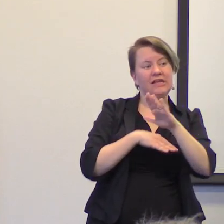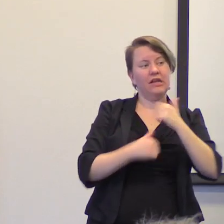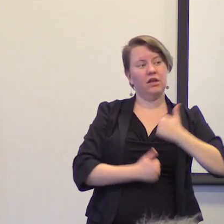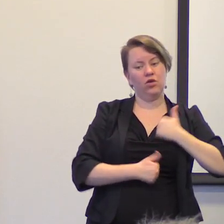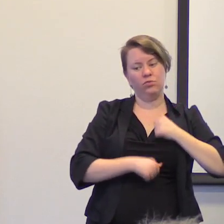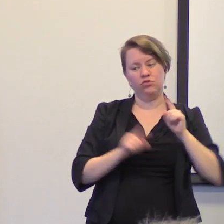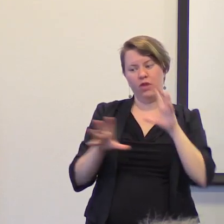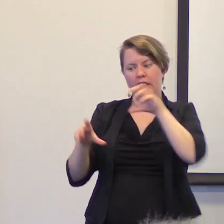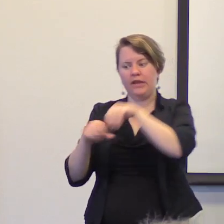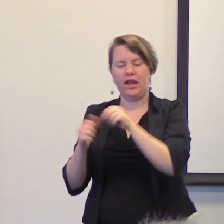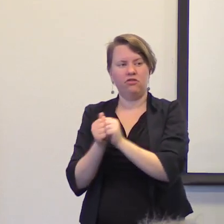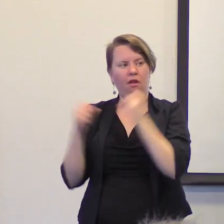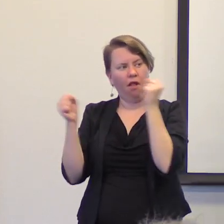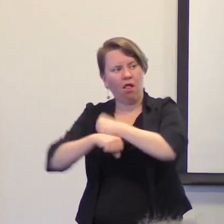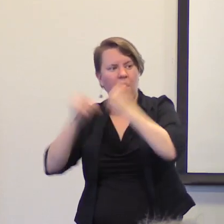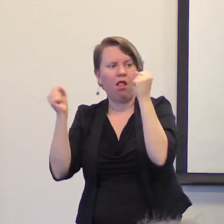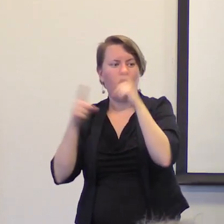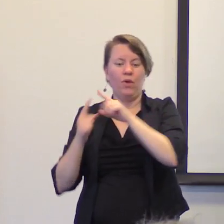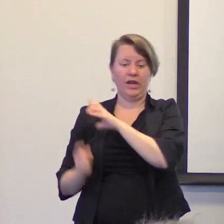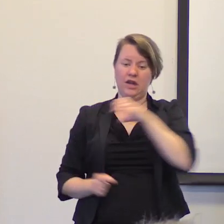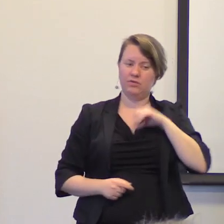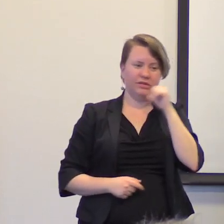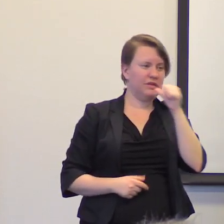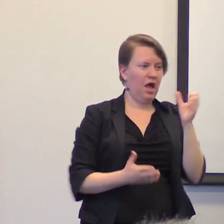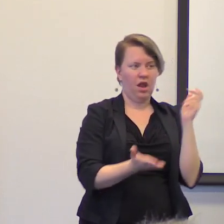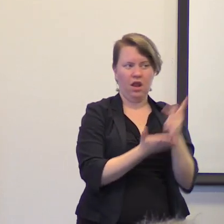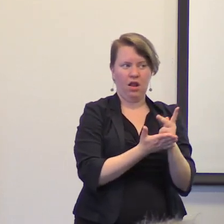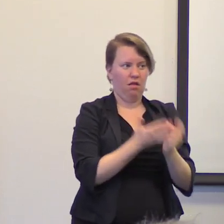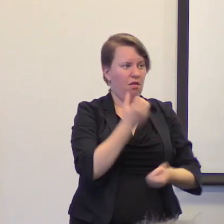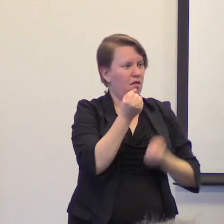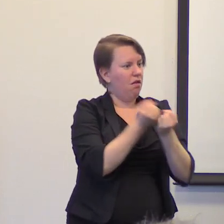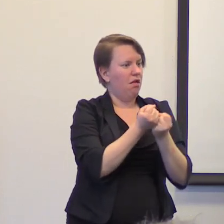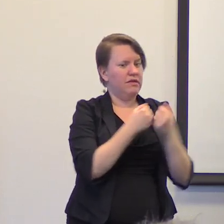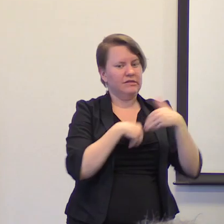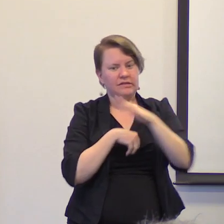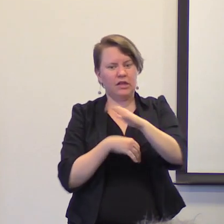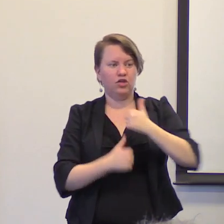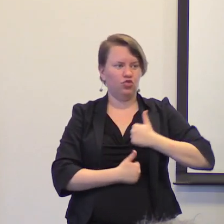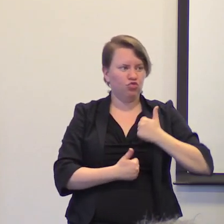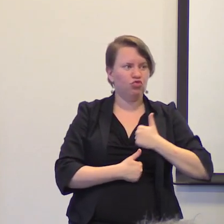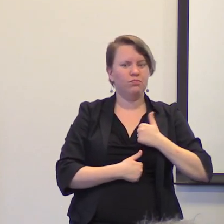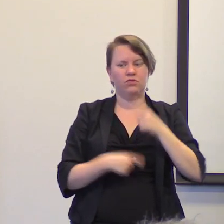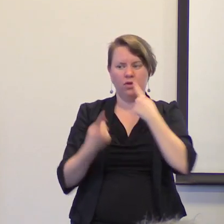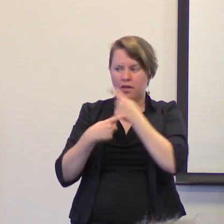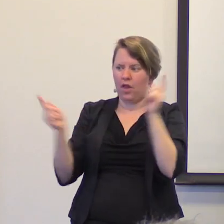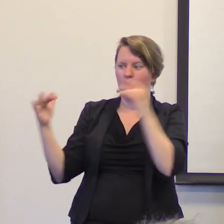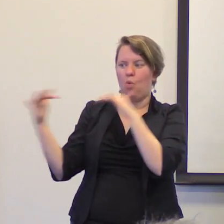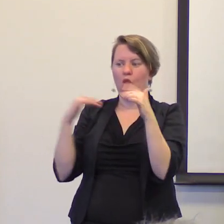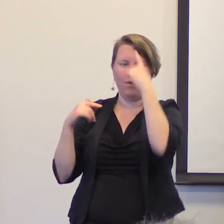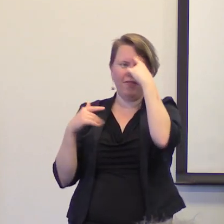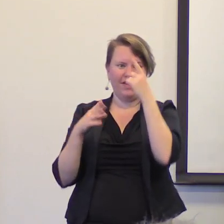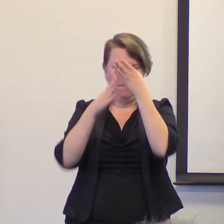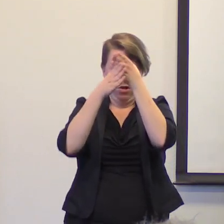in hostilities when Congress has not authorized sending troops or declared war because we think that the war powers are supposed to be split.